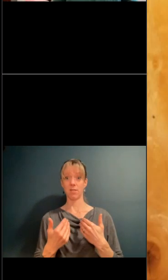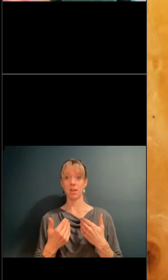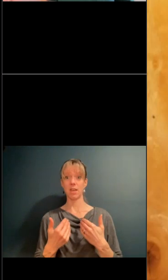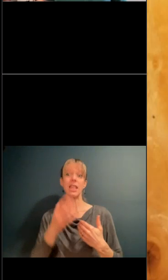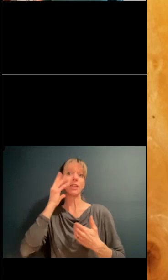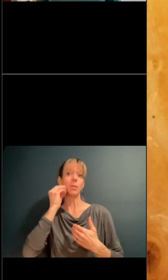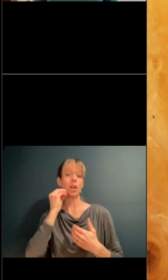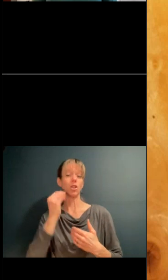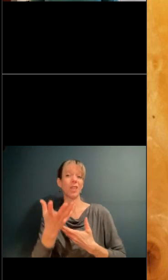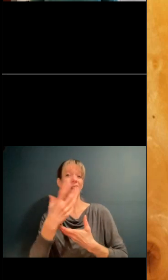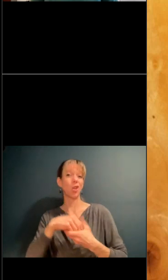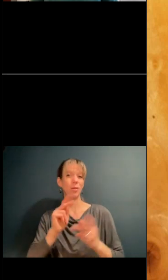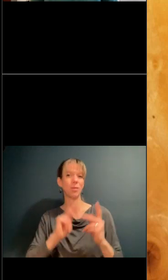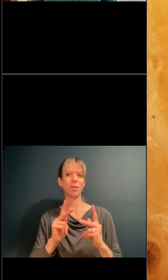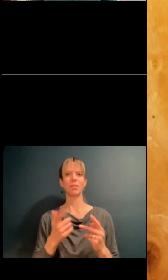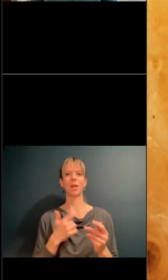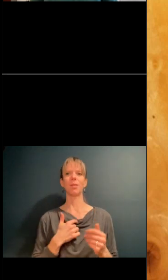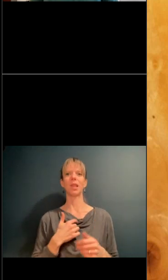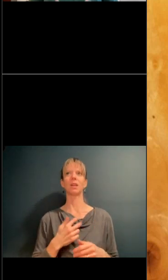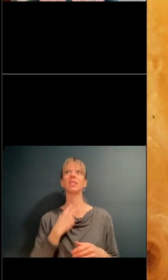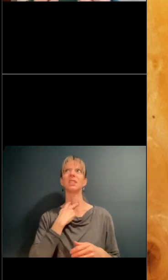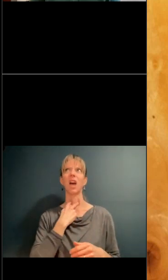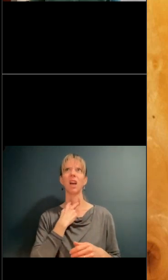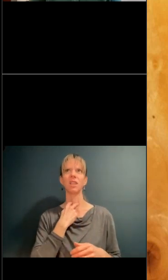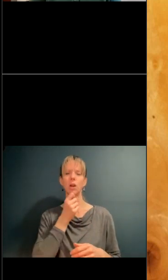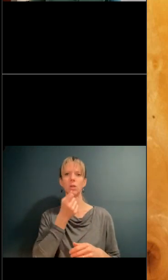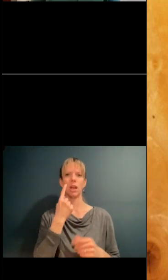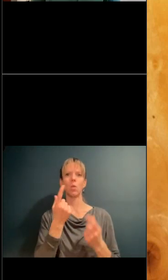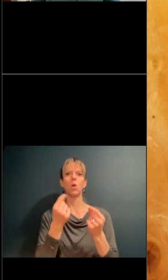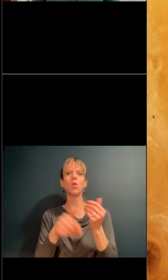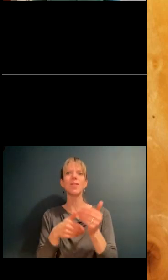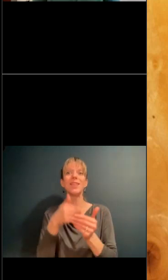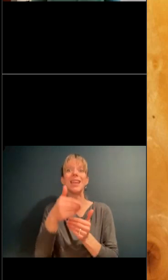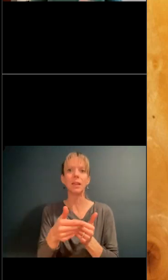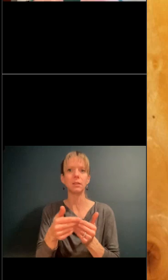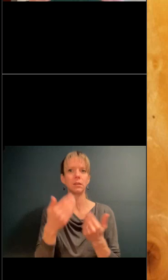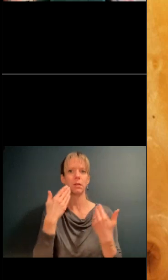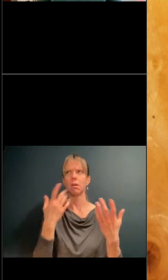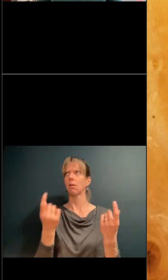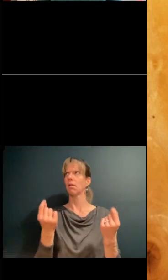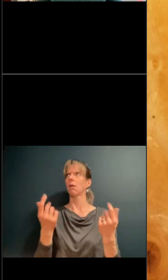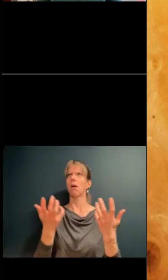might not know how to move forward in this area. They might benefit from guidance on how to engage